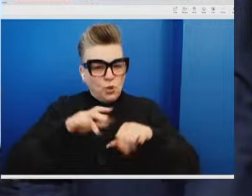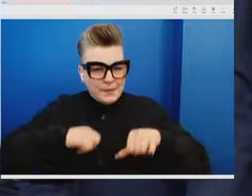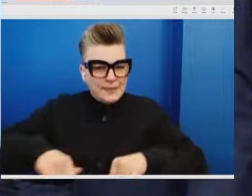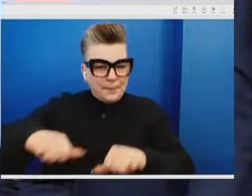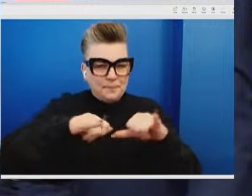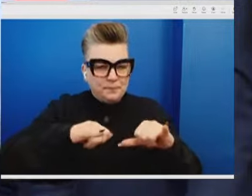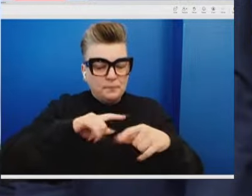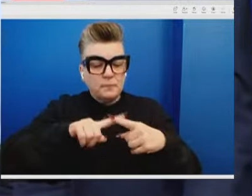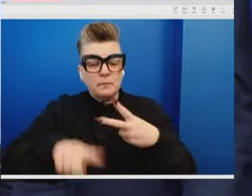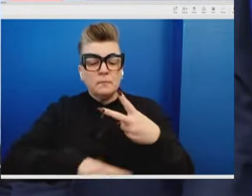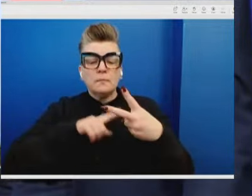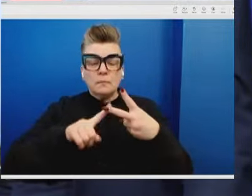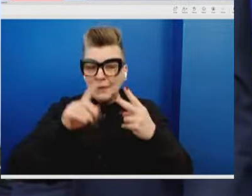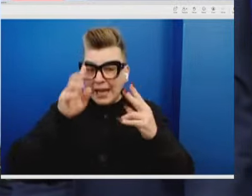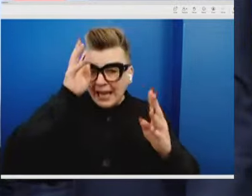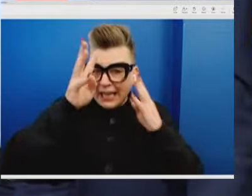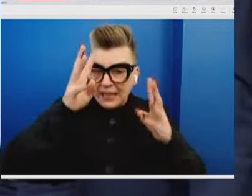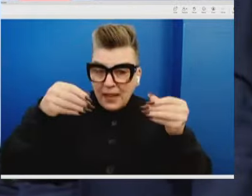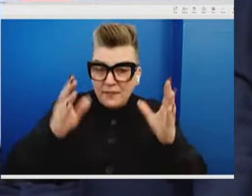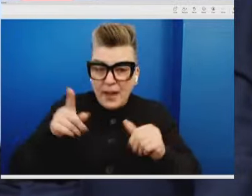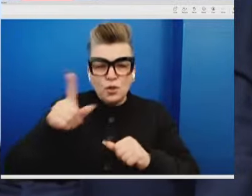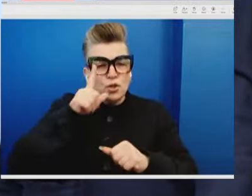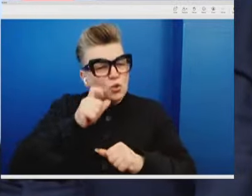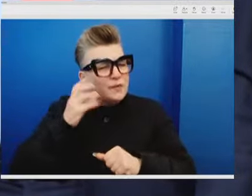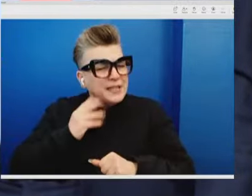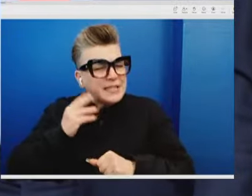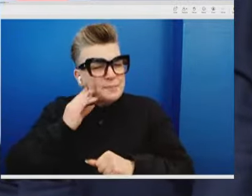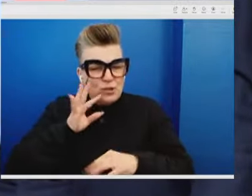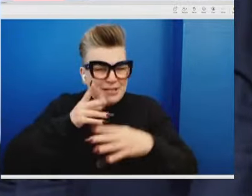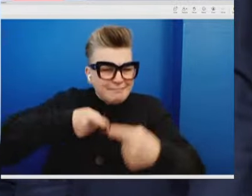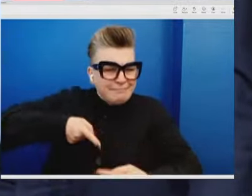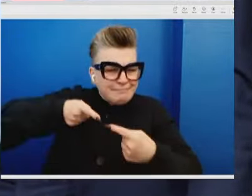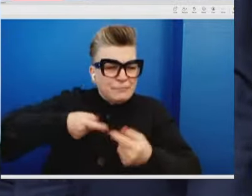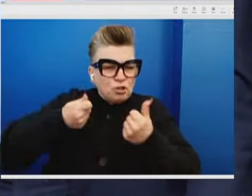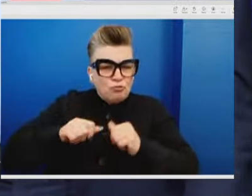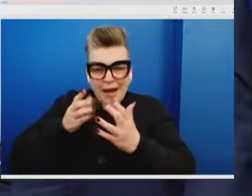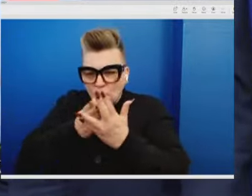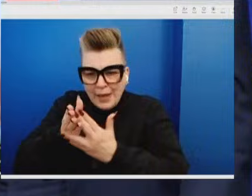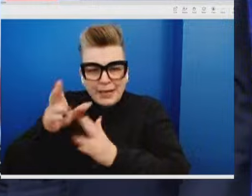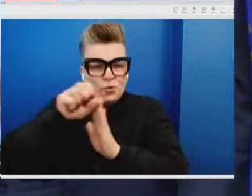get into Medicaid into states onto demos and to working sessions with the states